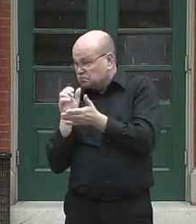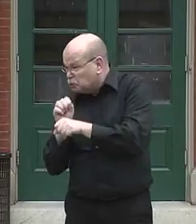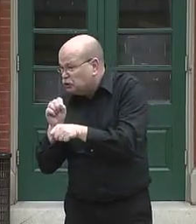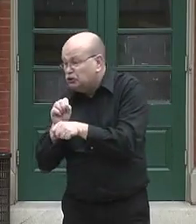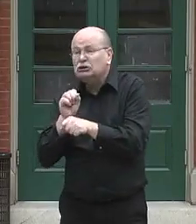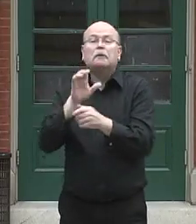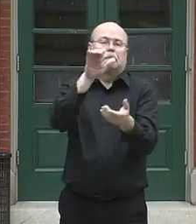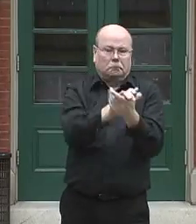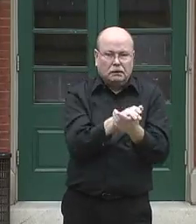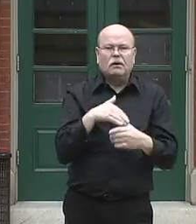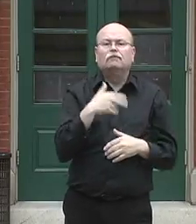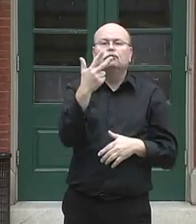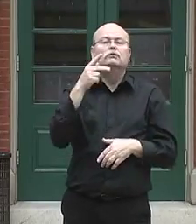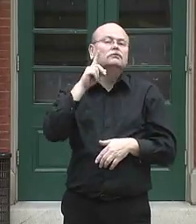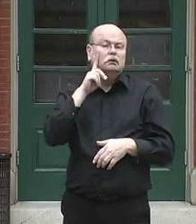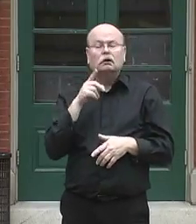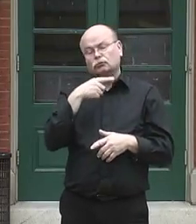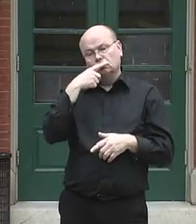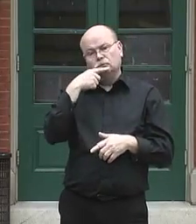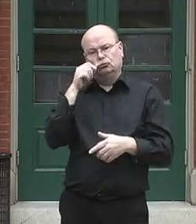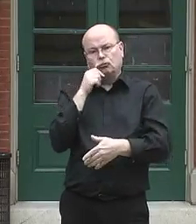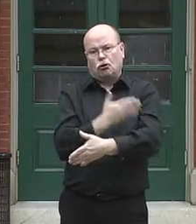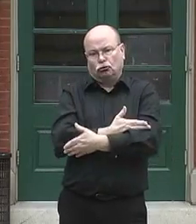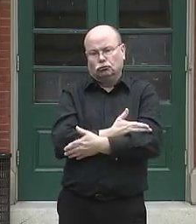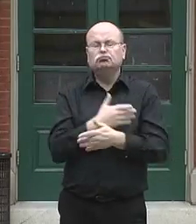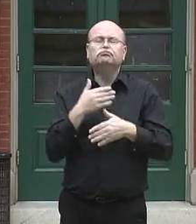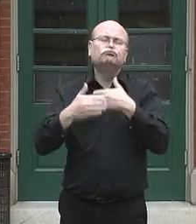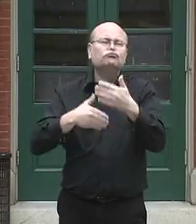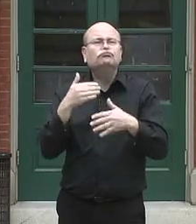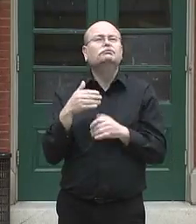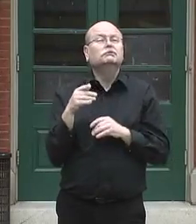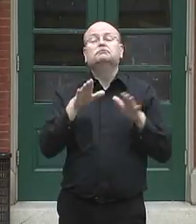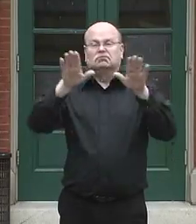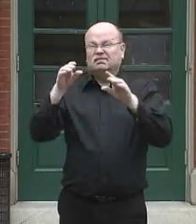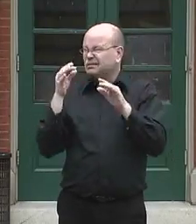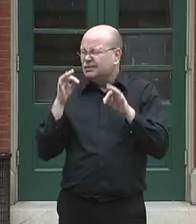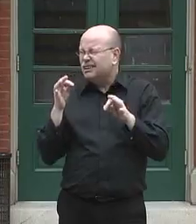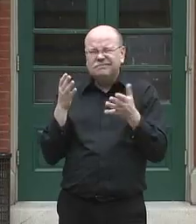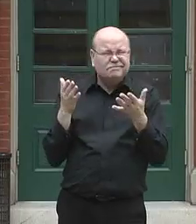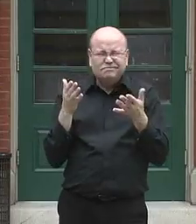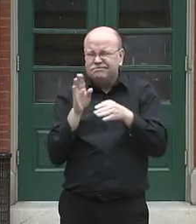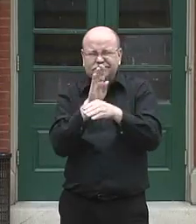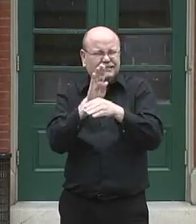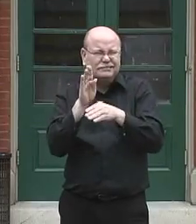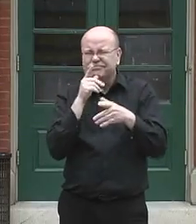After graduating from Gallaudet, Olof Hanson worked for a while and then married and had three hearing daughters.